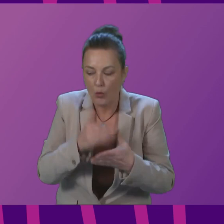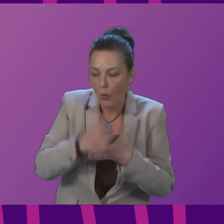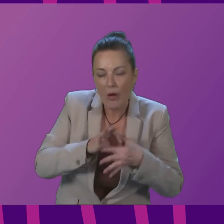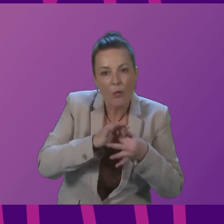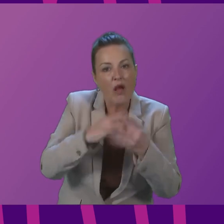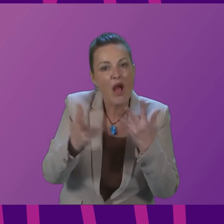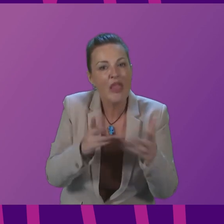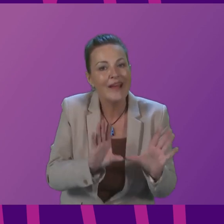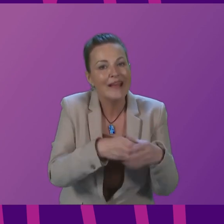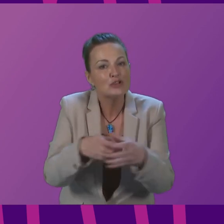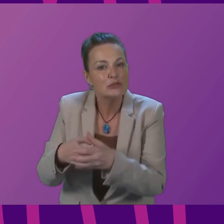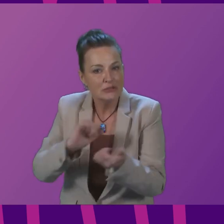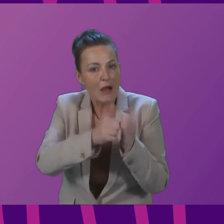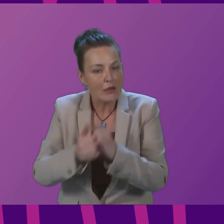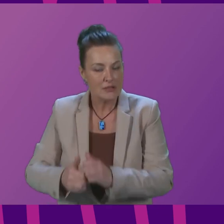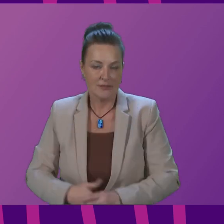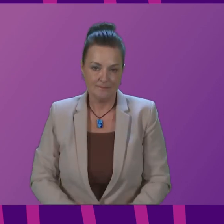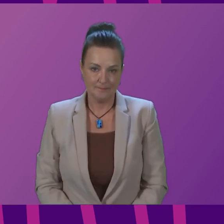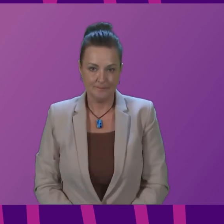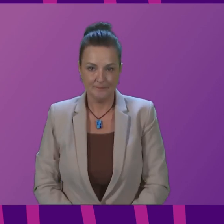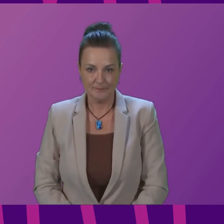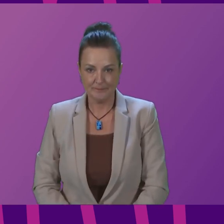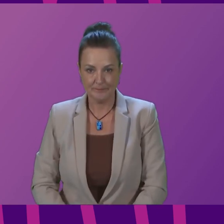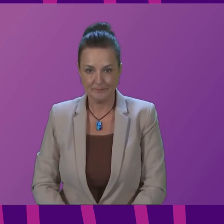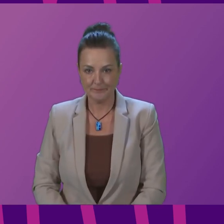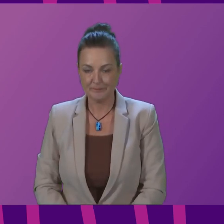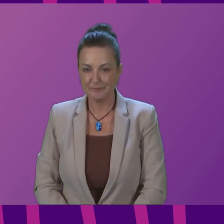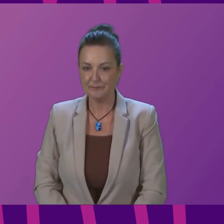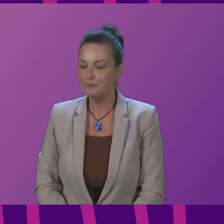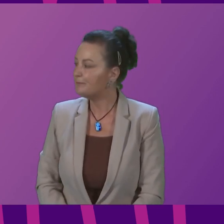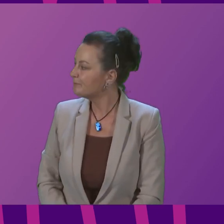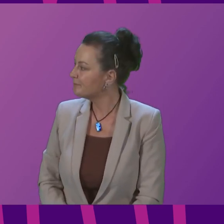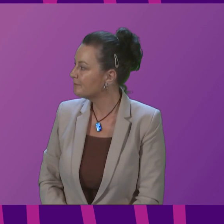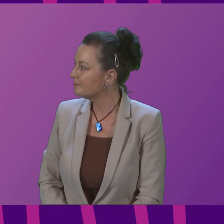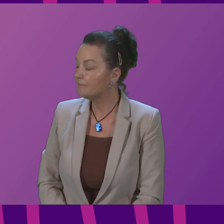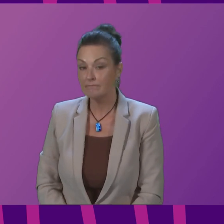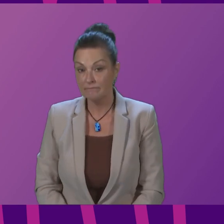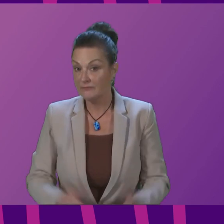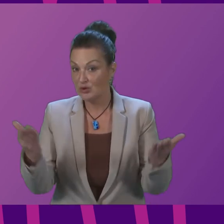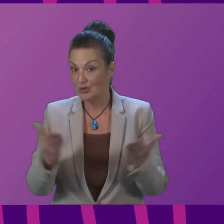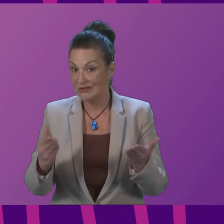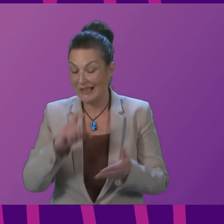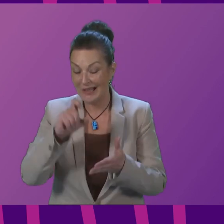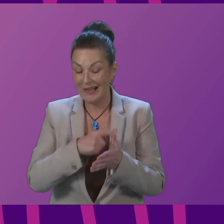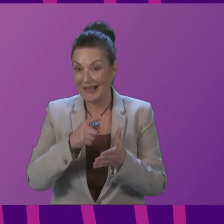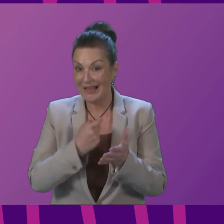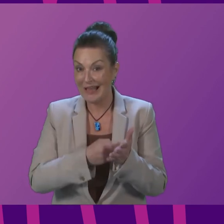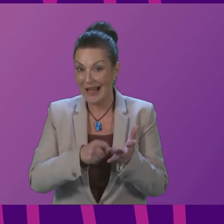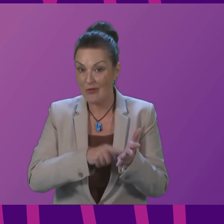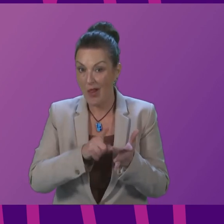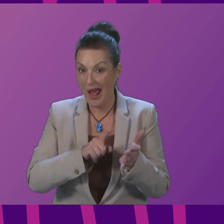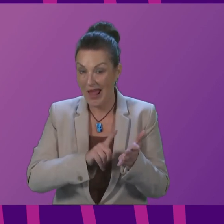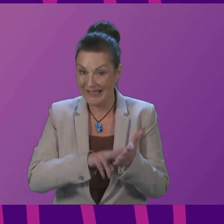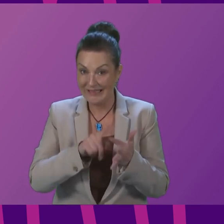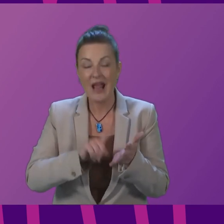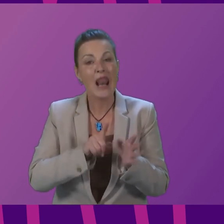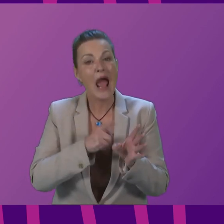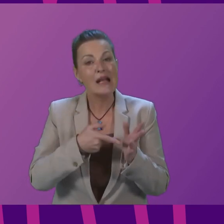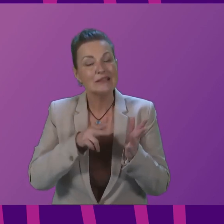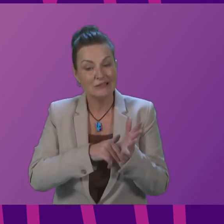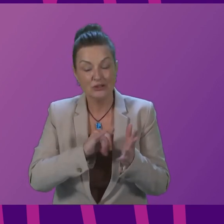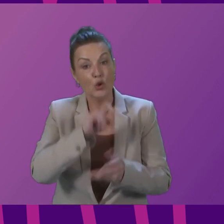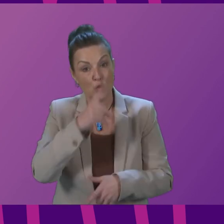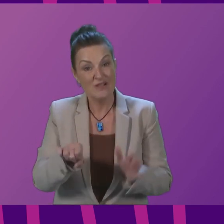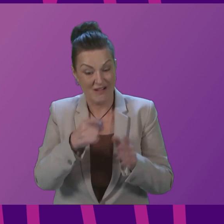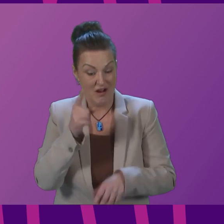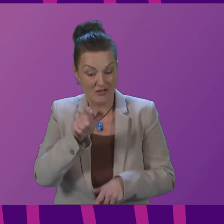Today, Caroline Lyon, the mother of Louise Aitchison, who was murdered in 2020 by her